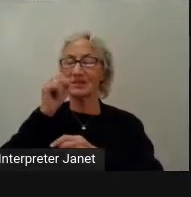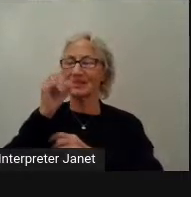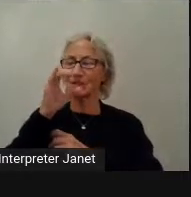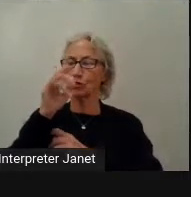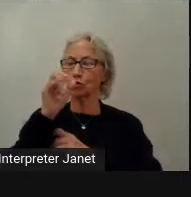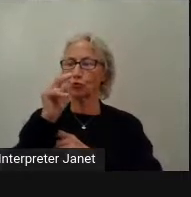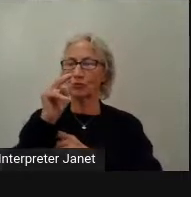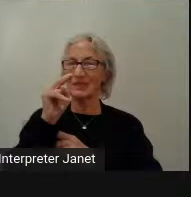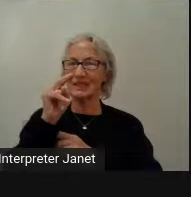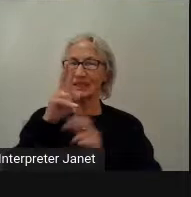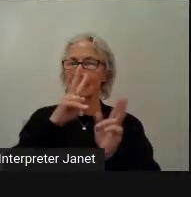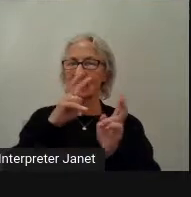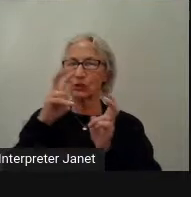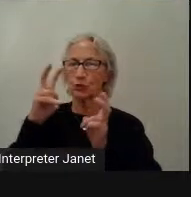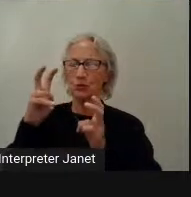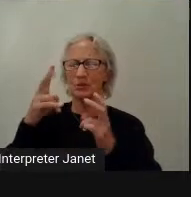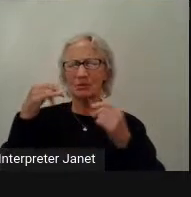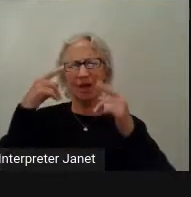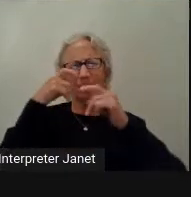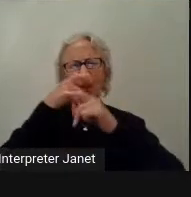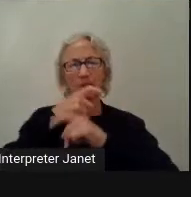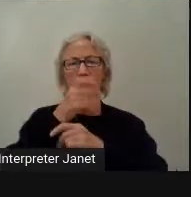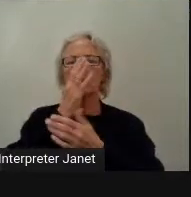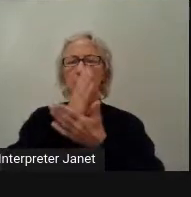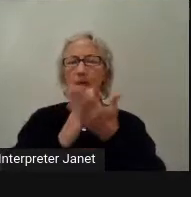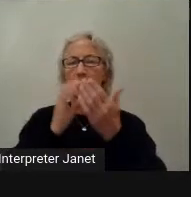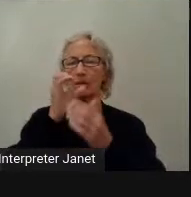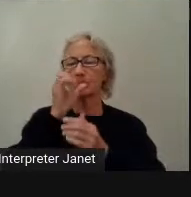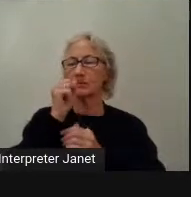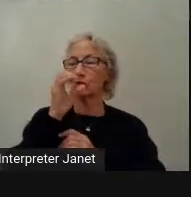we had some issues always because screen reader users are very complex.